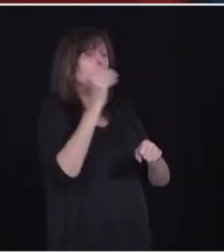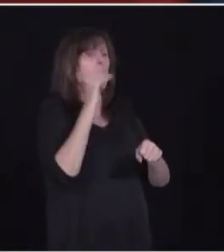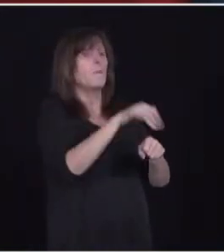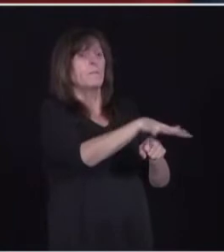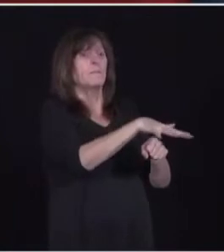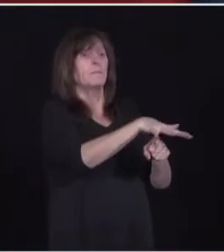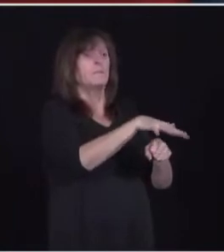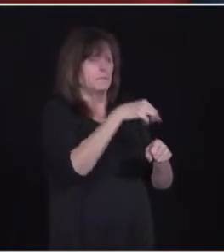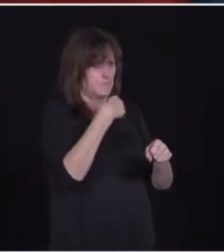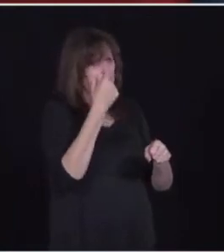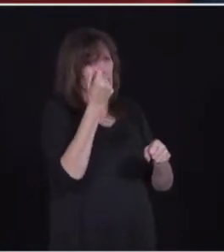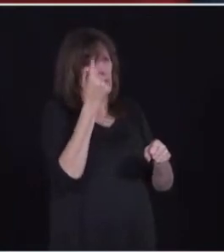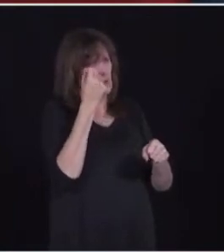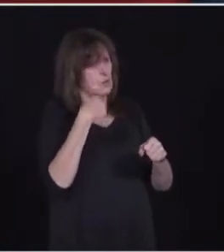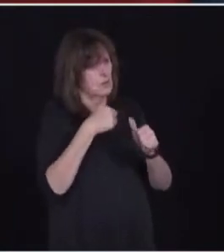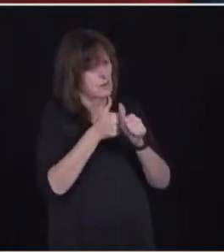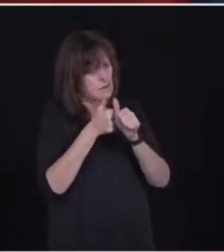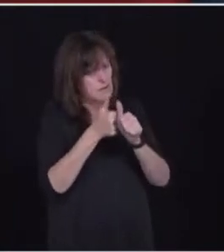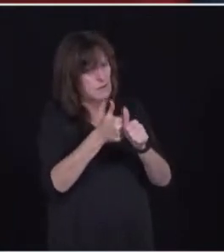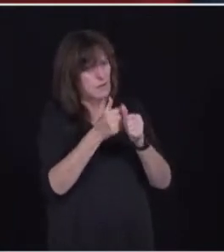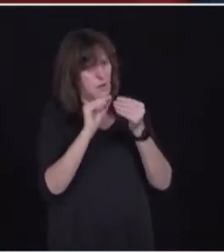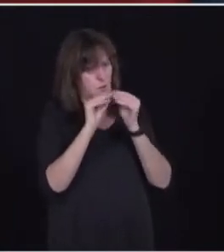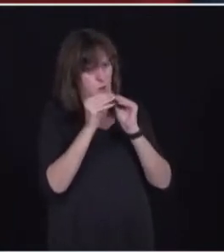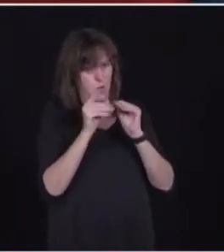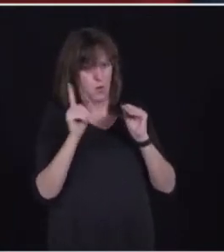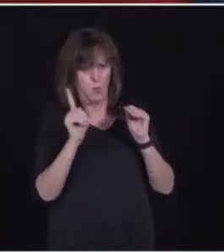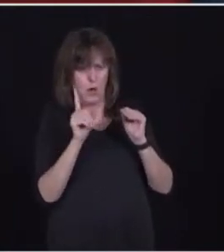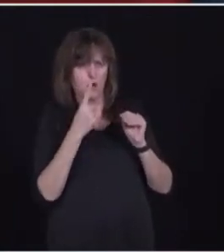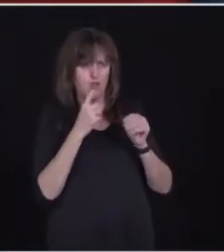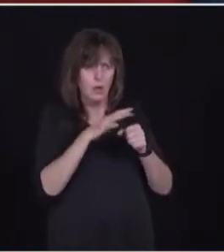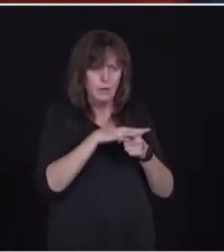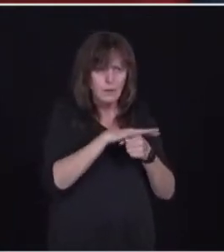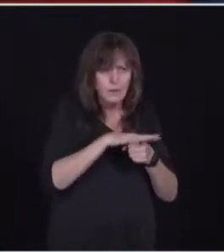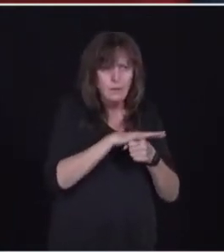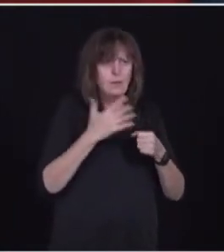delivered, we have people working in those long carrot does rack long-term care homes